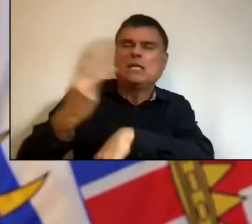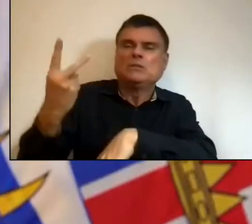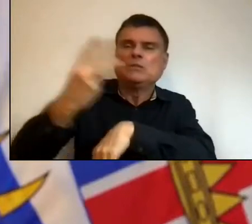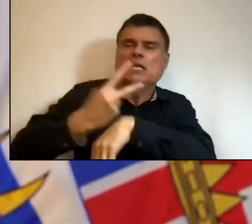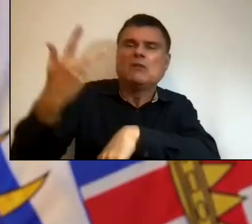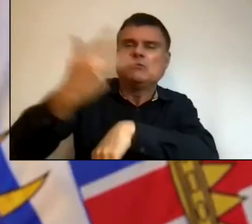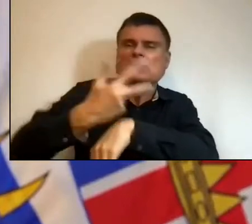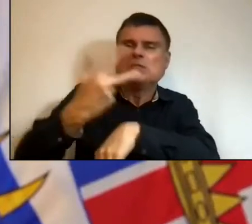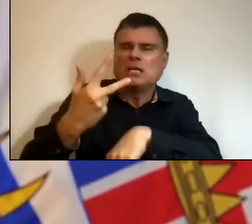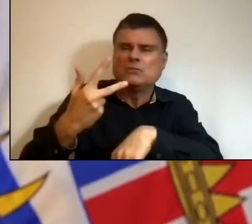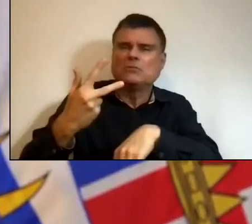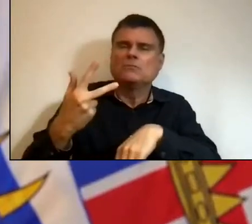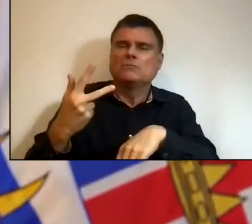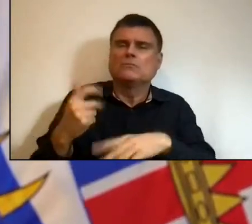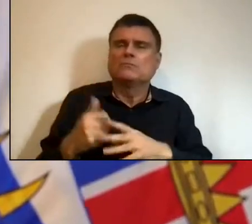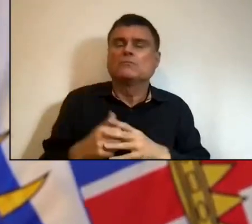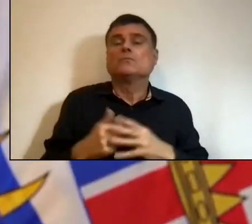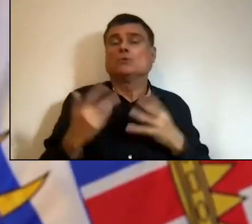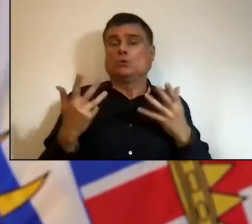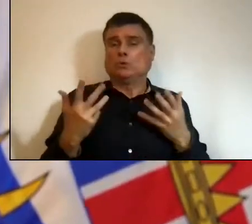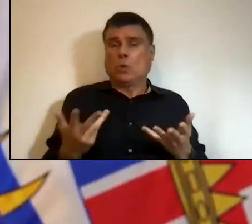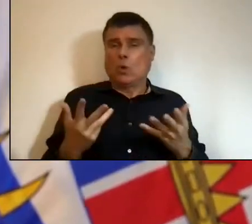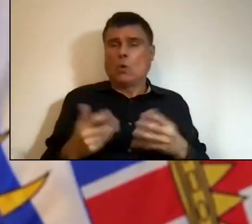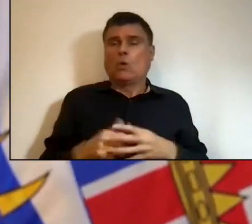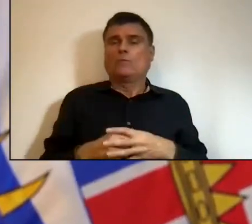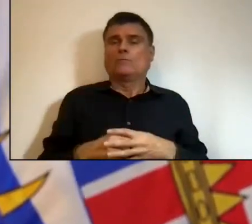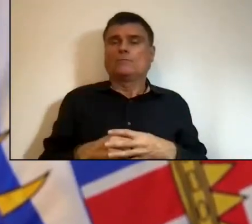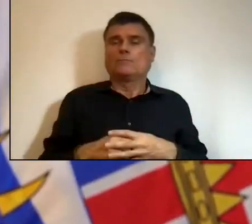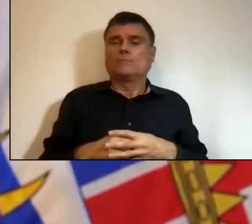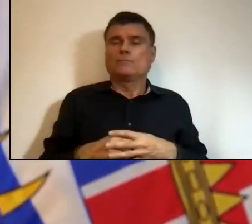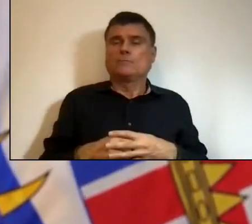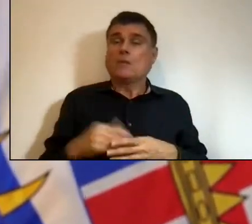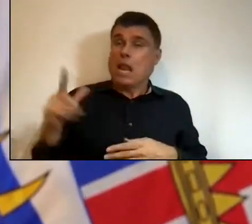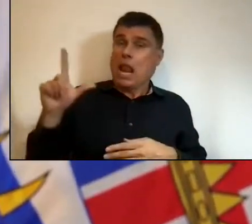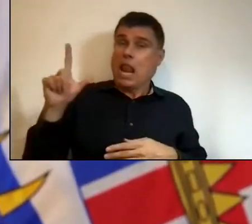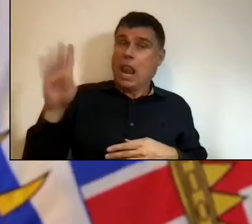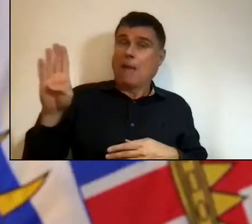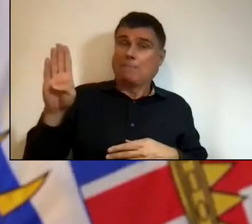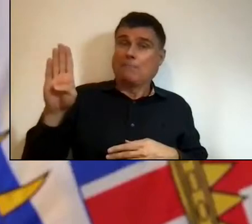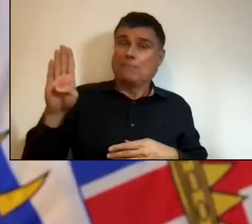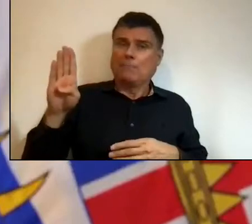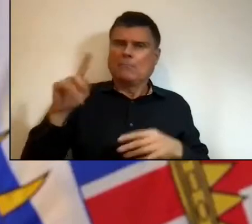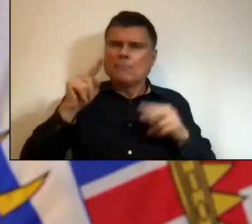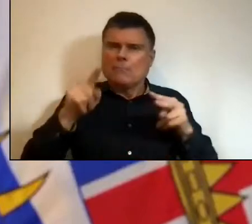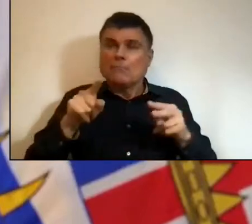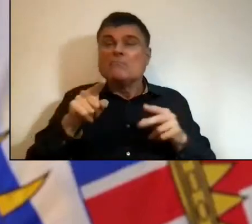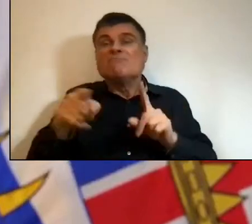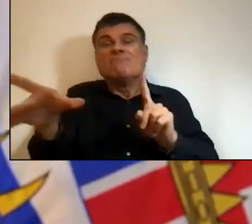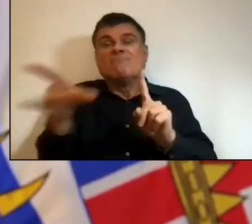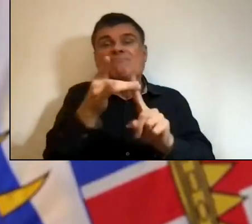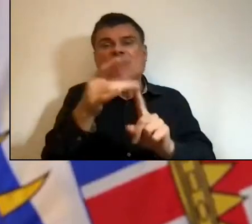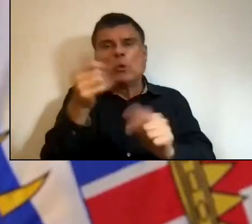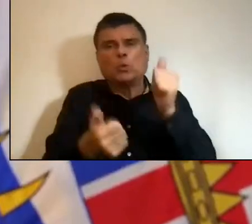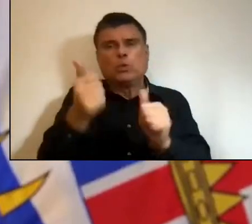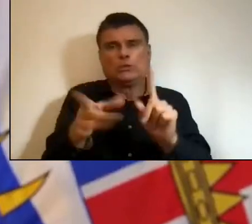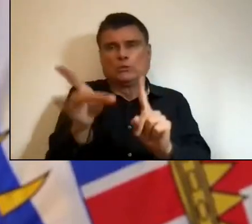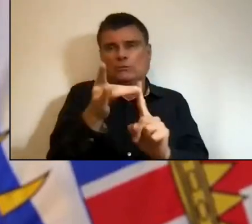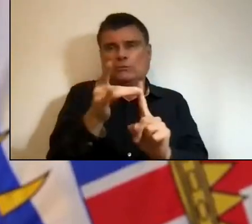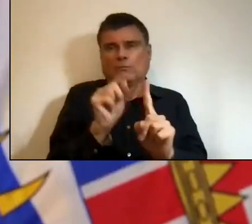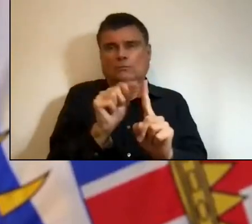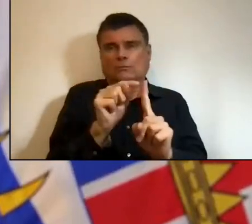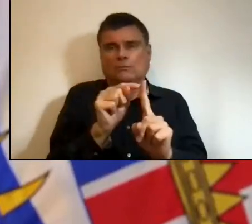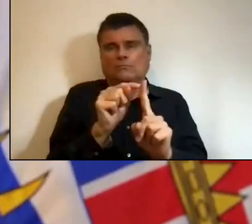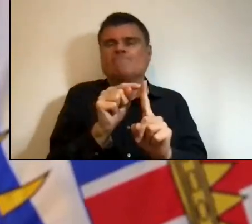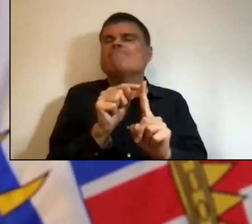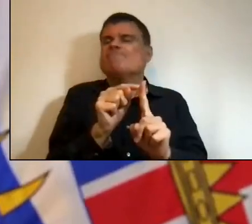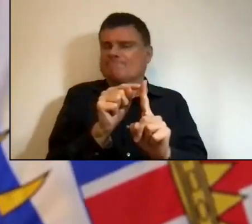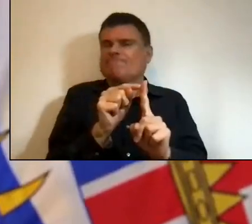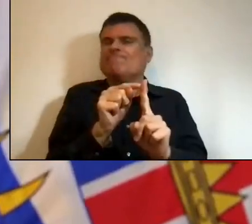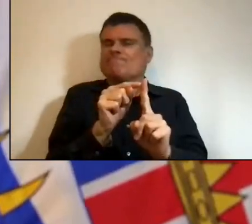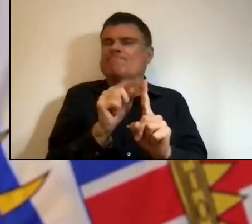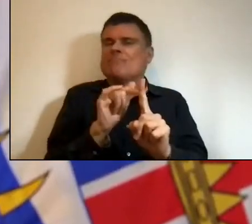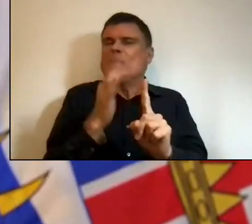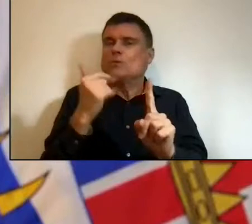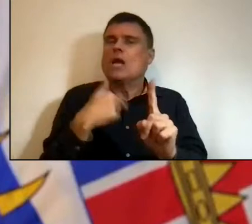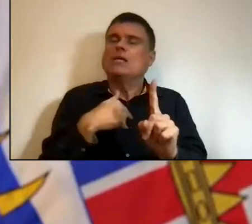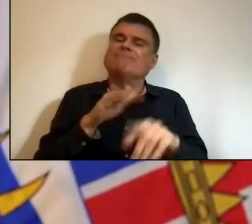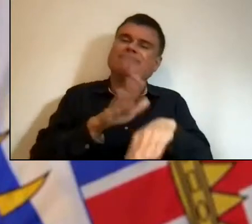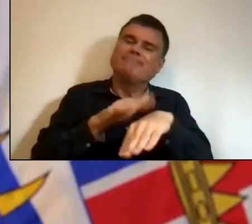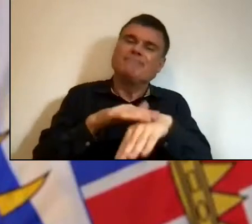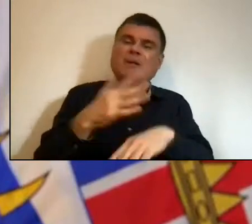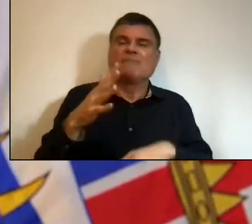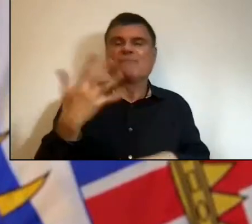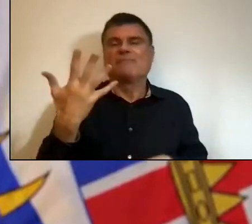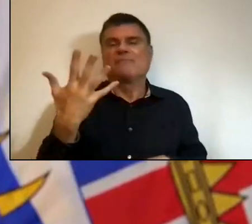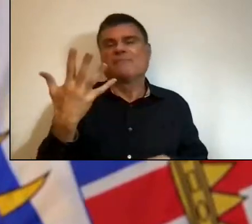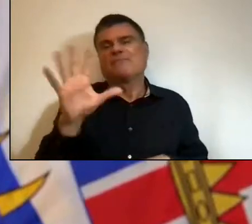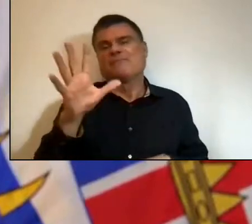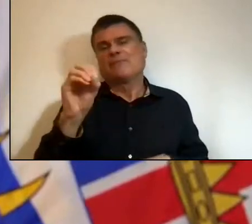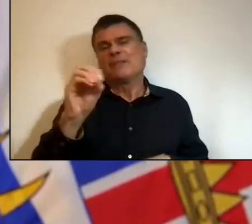days.